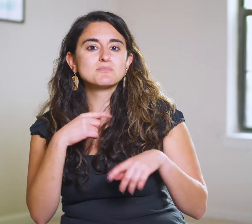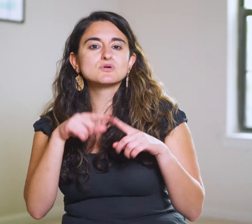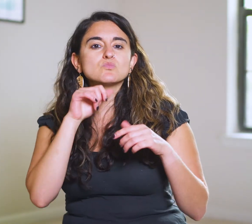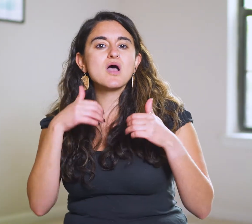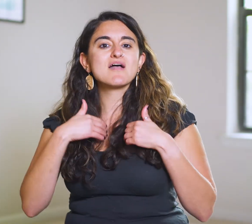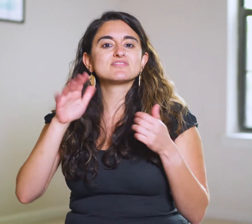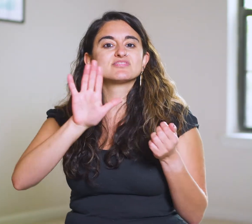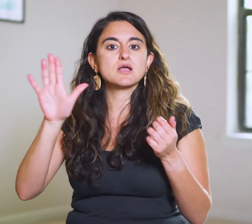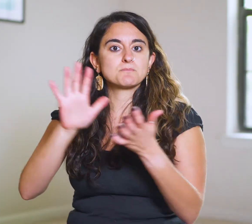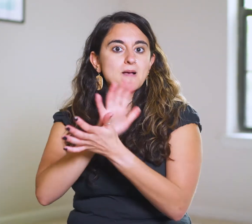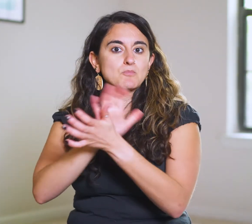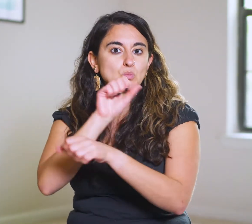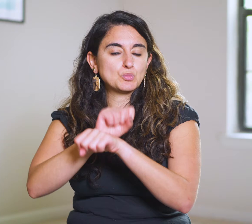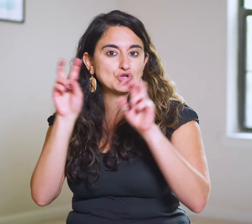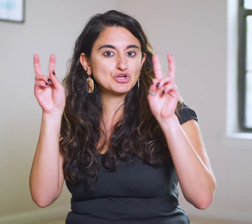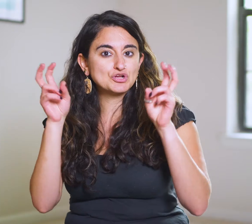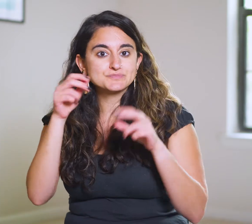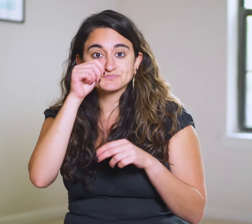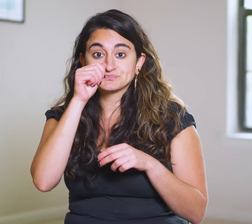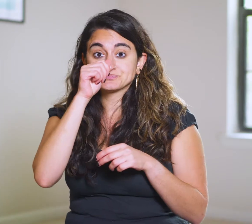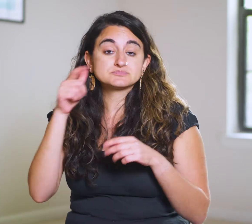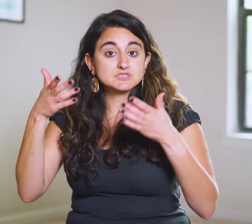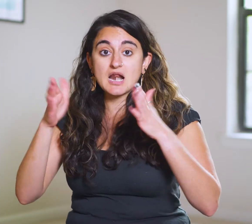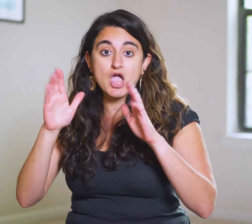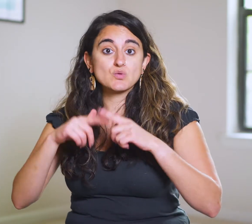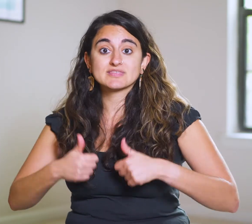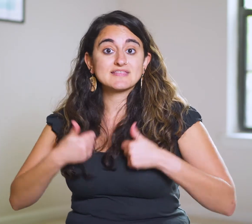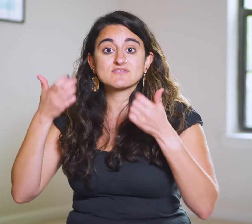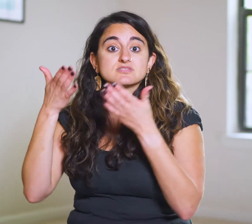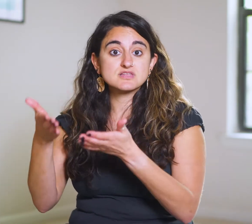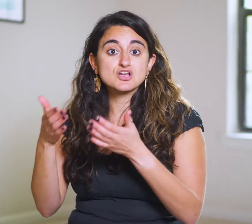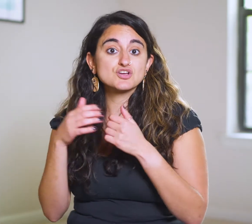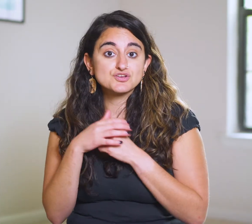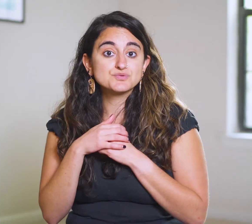but don’t have their paperwork, they’re allowed to live among the Israelites